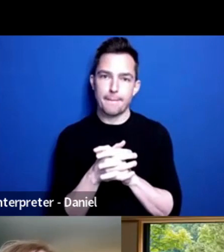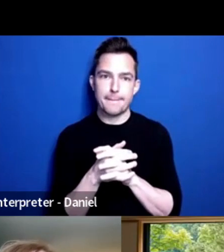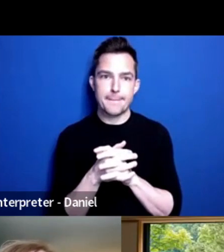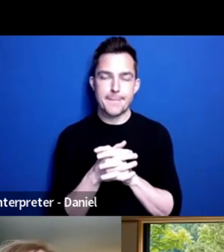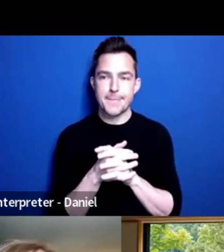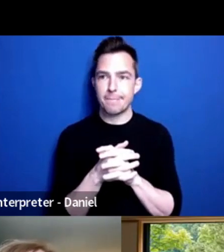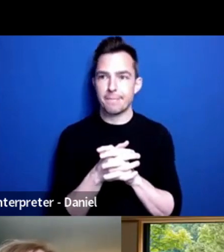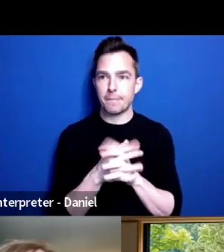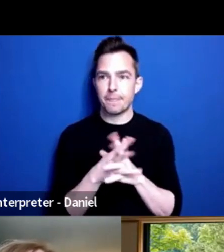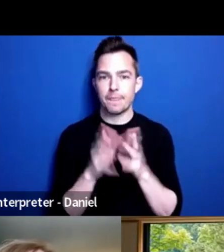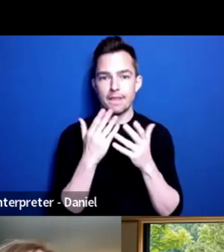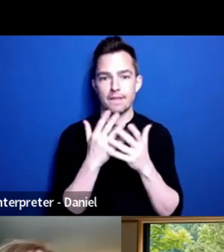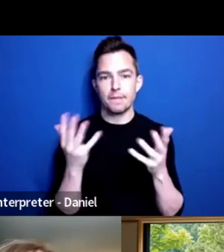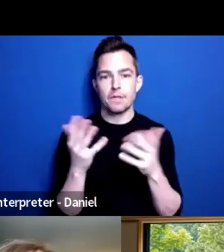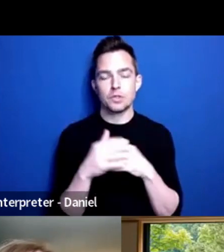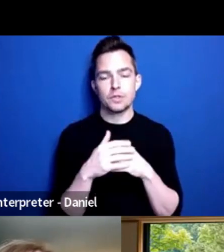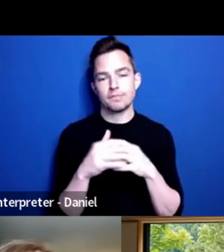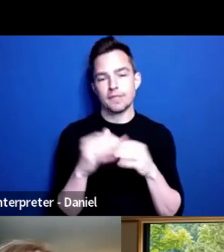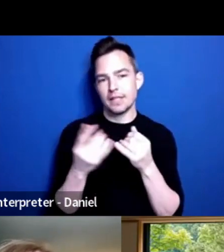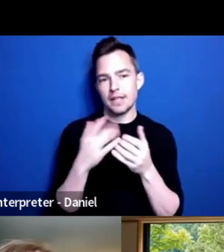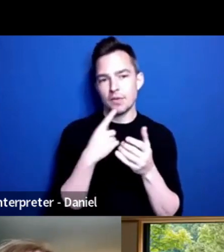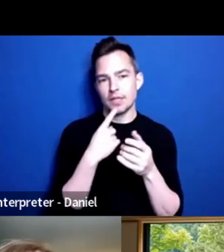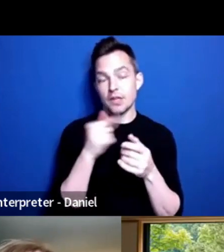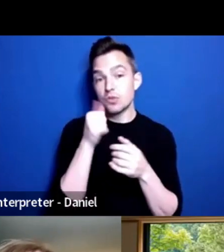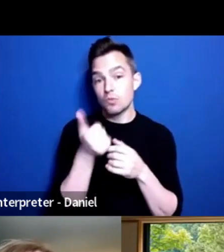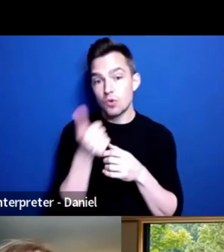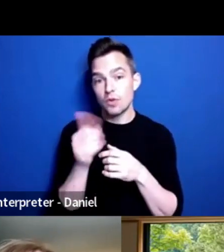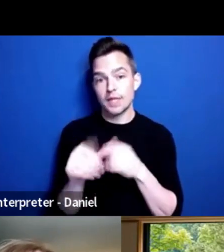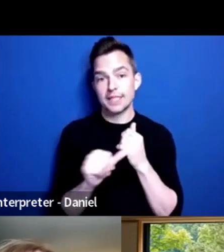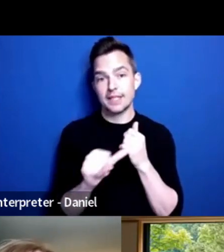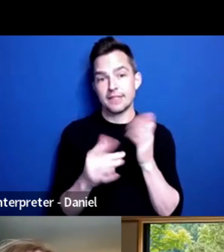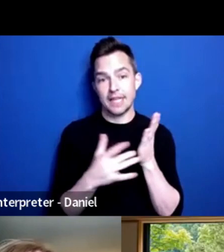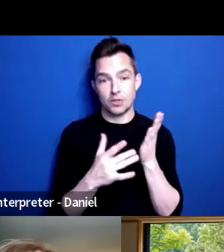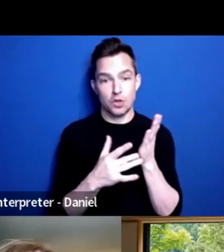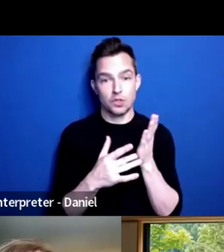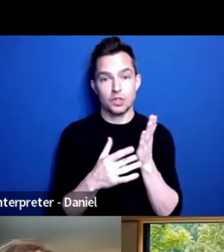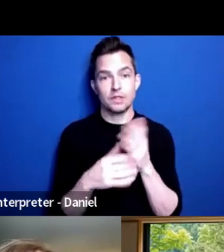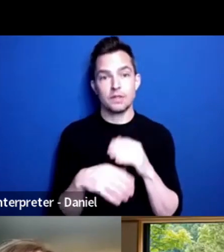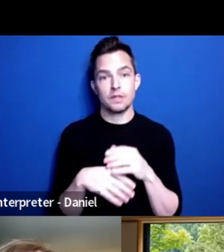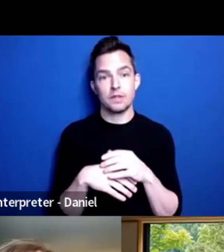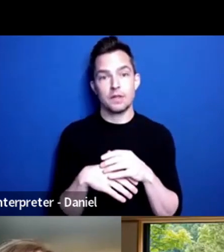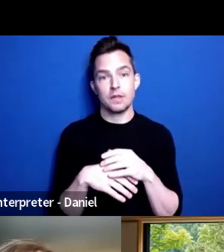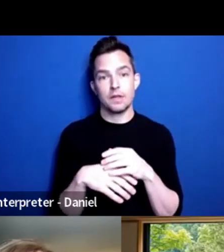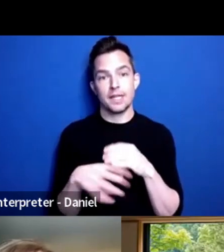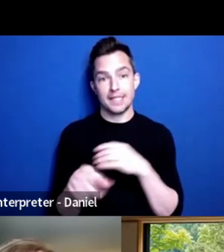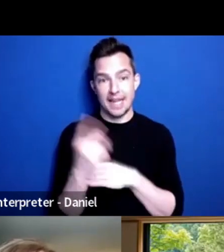Maria Crowley: Thank you, thank you so much. Last thing I'll say is tomorrow is Assistive Technology Day, which is